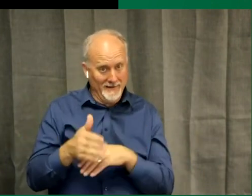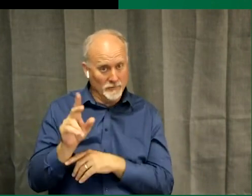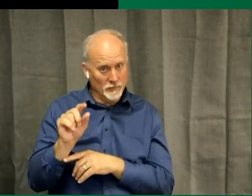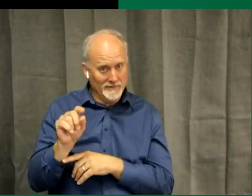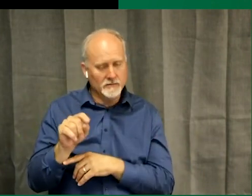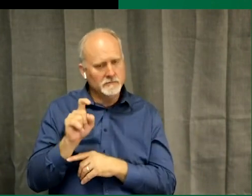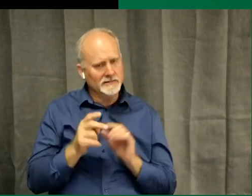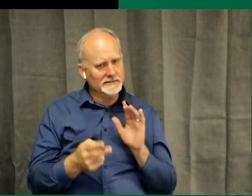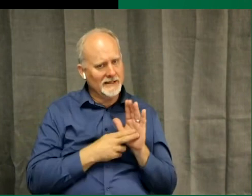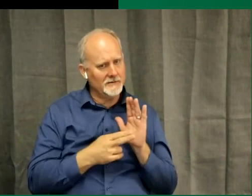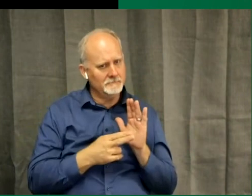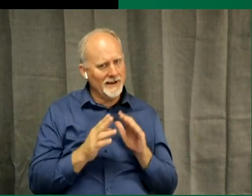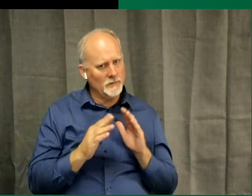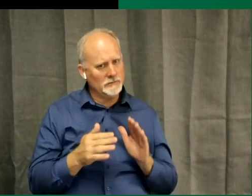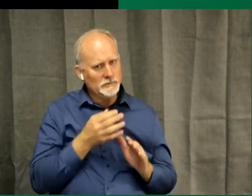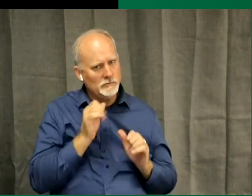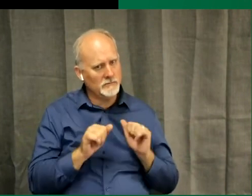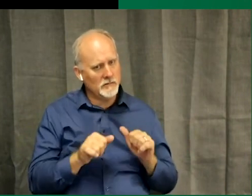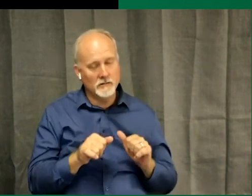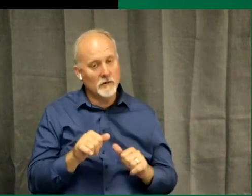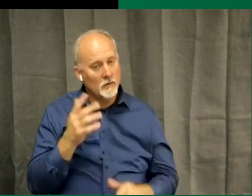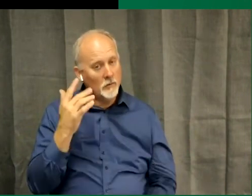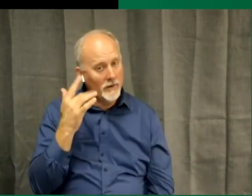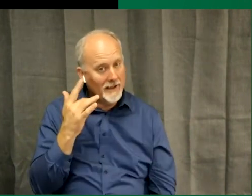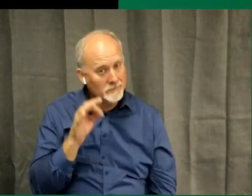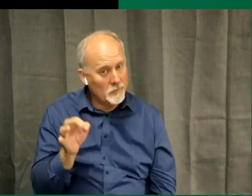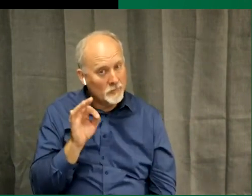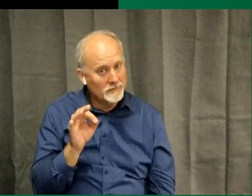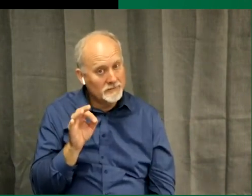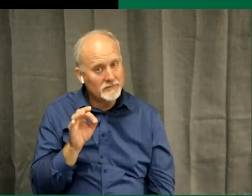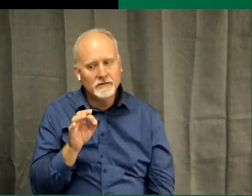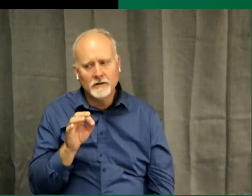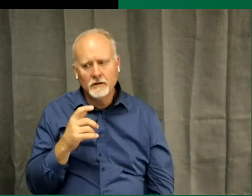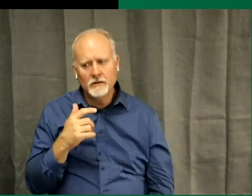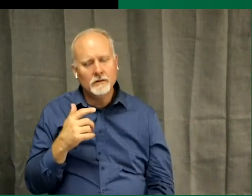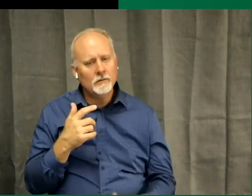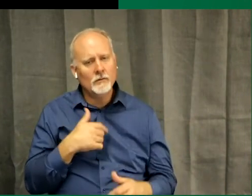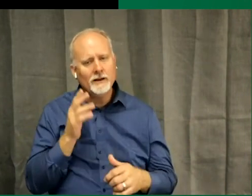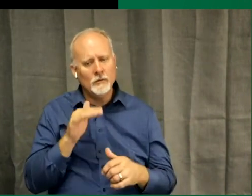housing as soon as possible one reason that that's important is that we are going to disable access